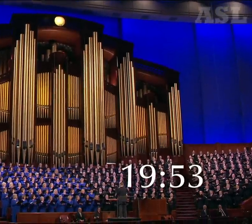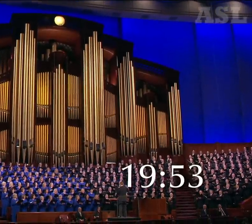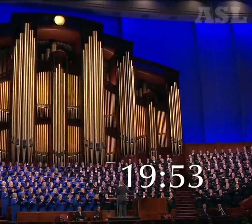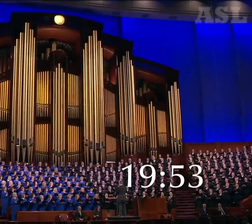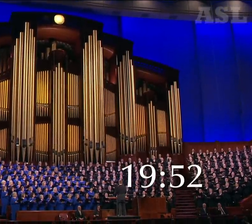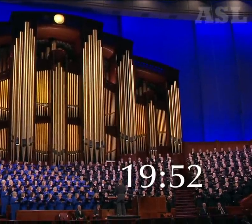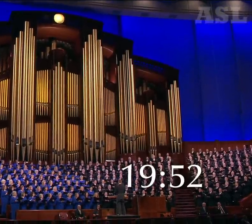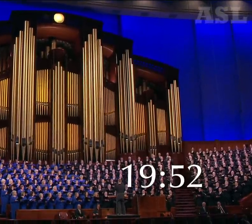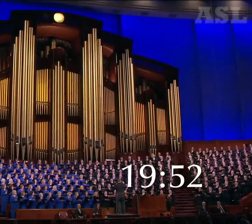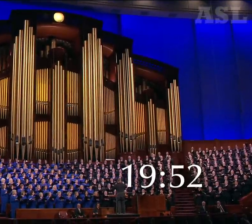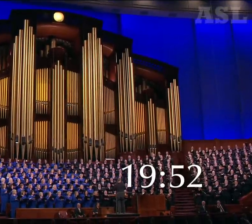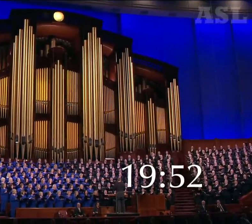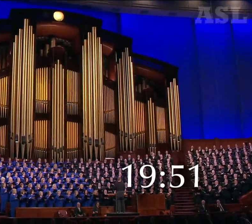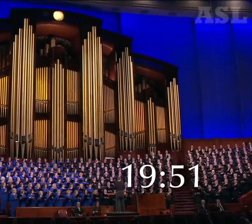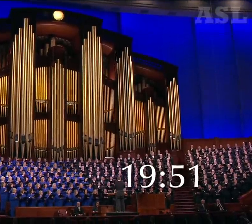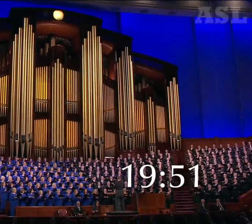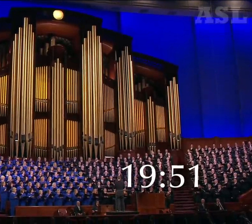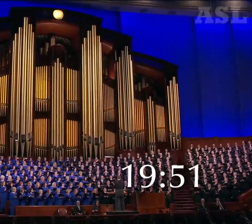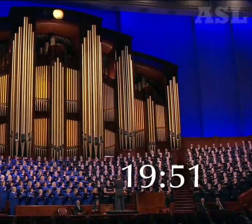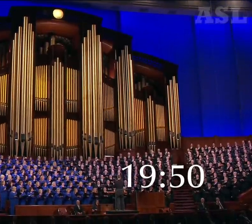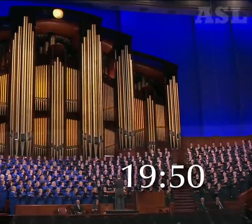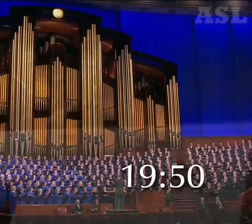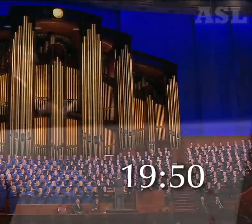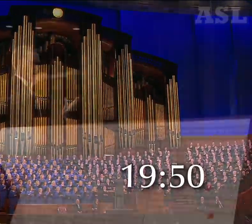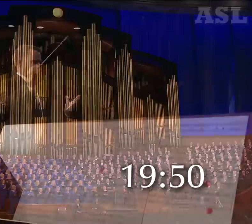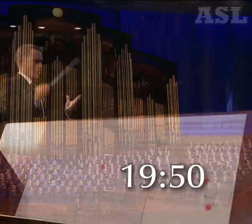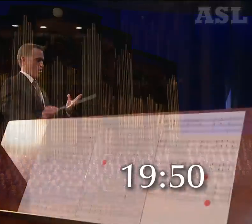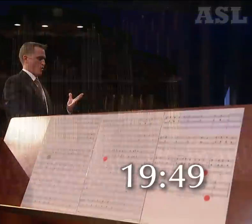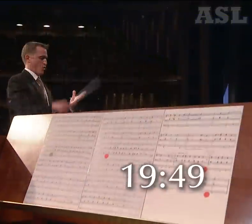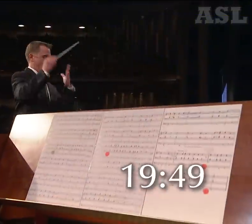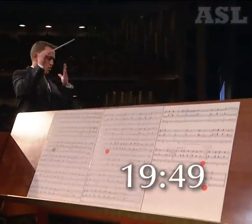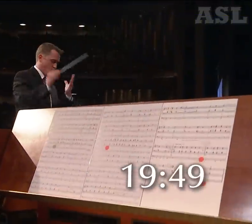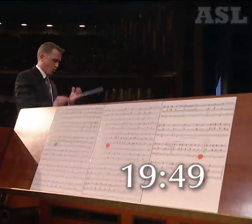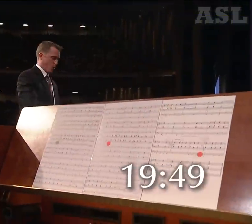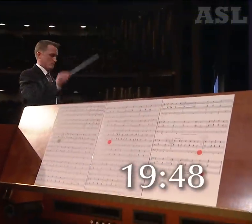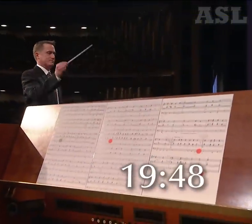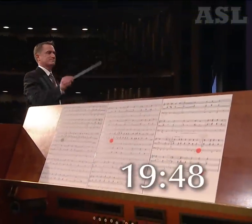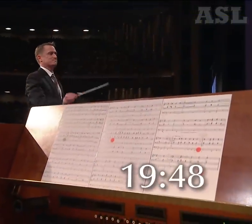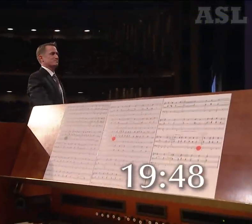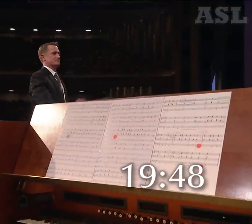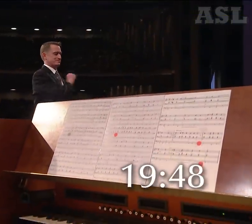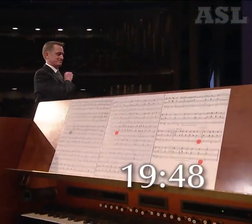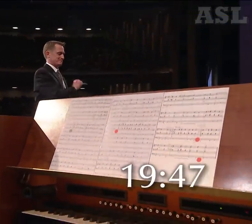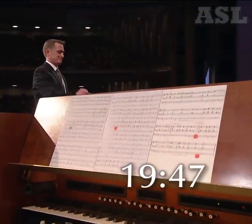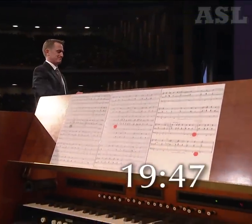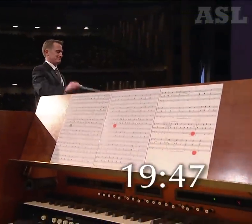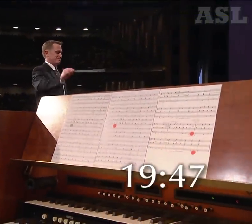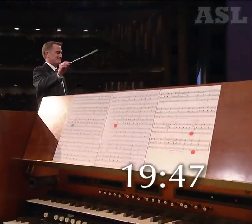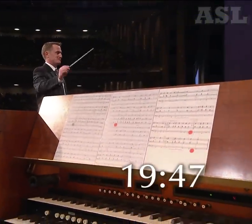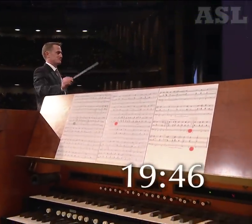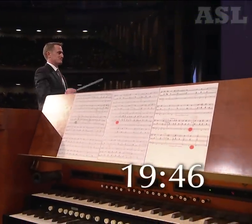THIS IS THE ENGLISH CLOSED CAPTION CHANNEL OF THE CHURCH OF JESUS CHRIST OF LATTER-DAY SAINTS.